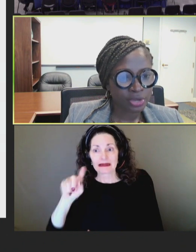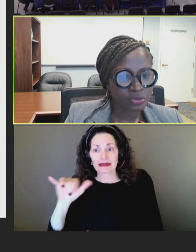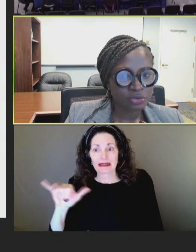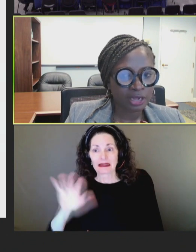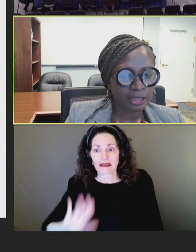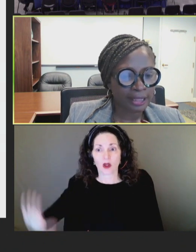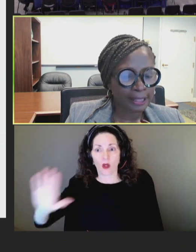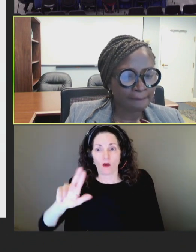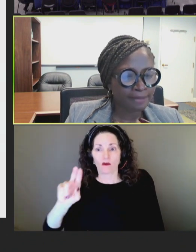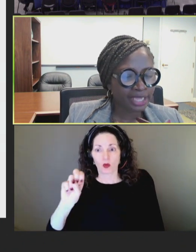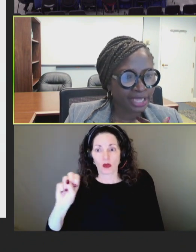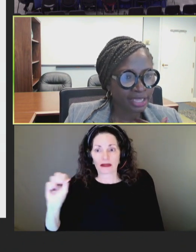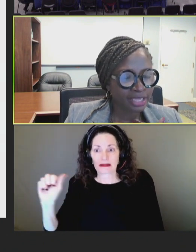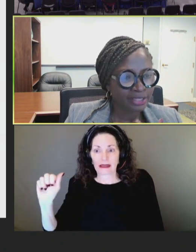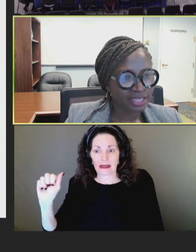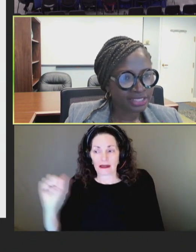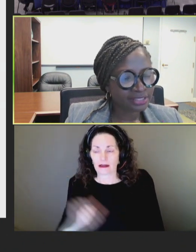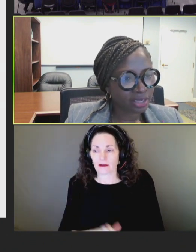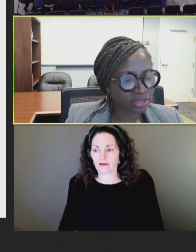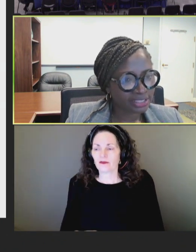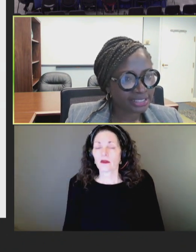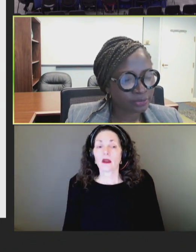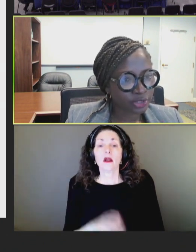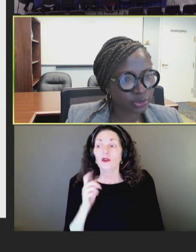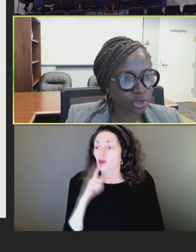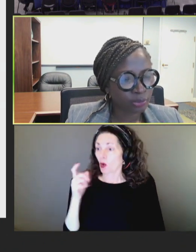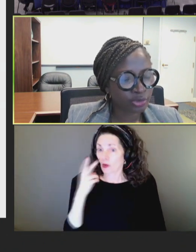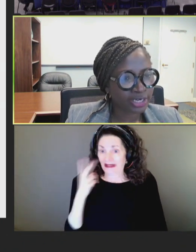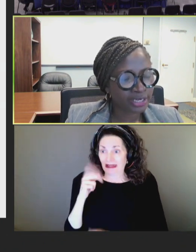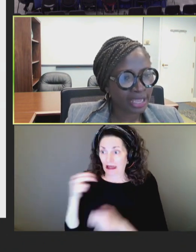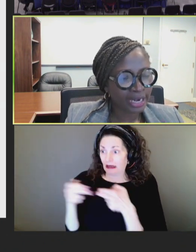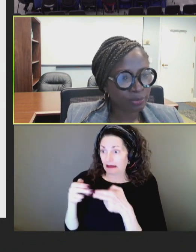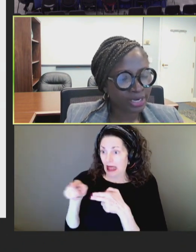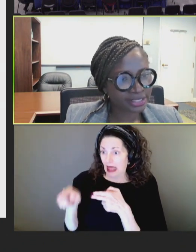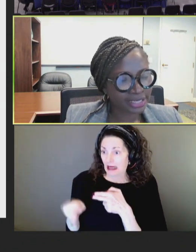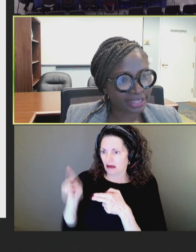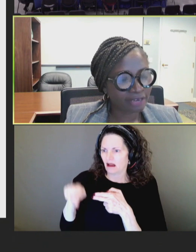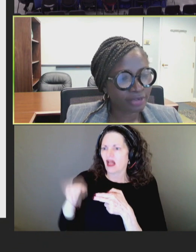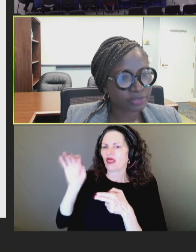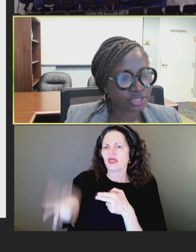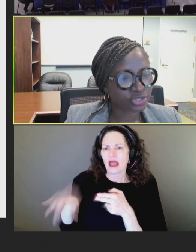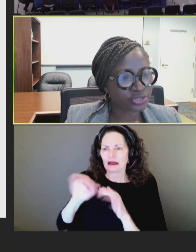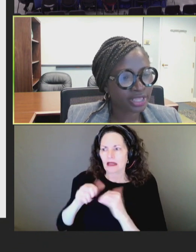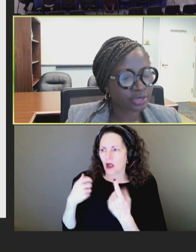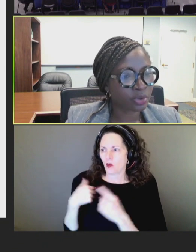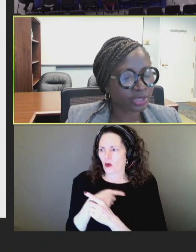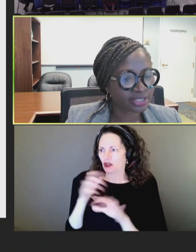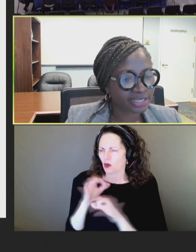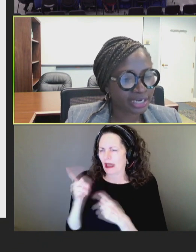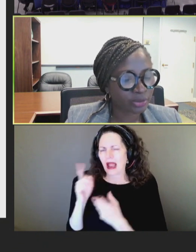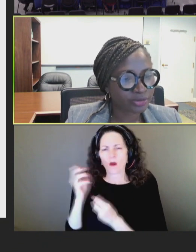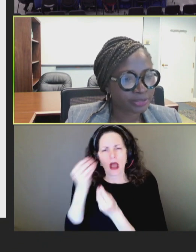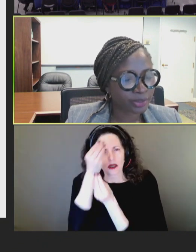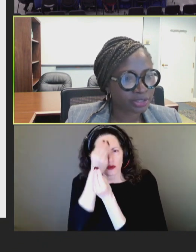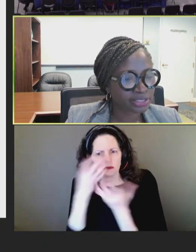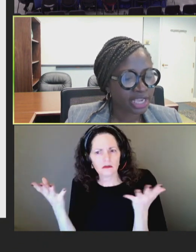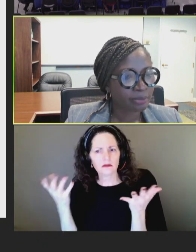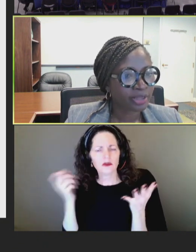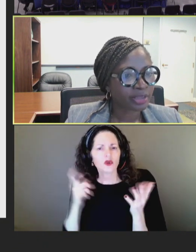So, this is the context in which we're operating. And I wanted to lay that foundation so that you'll understand our response. But there